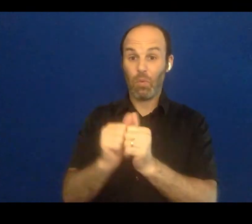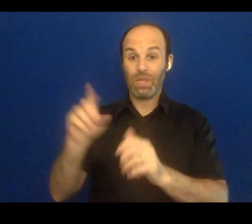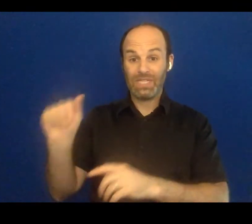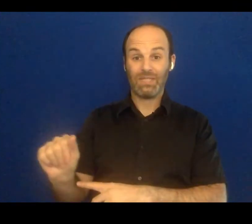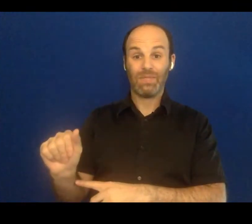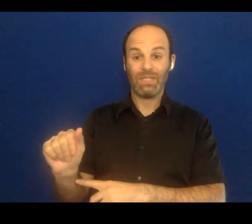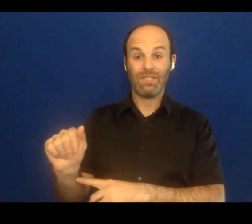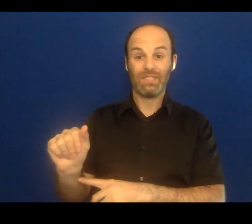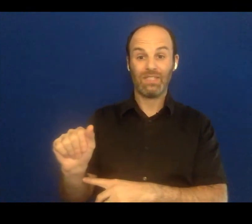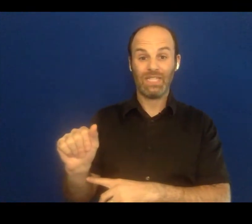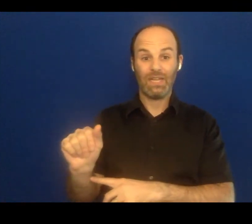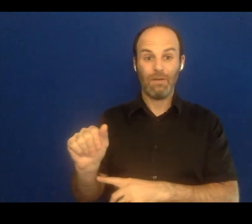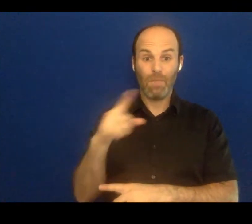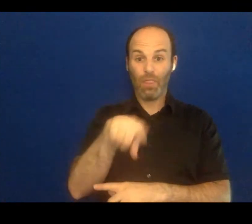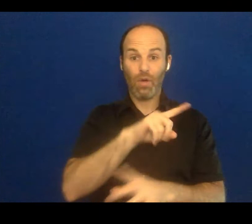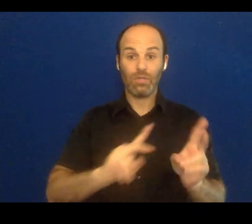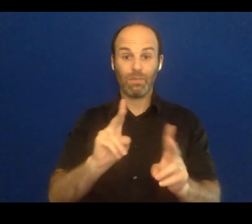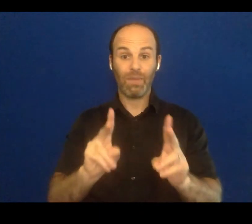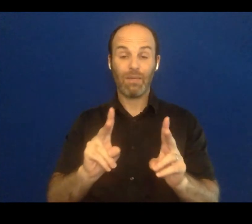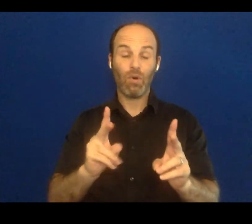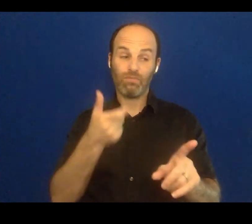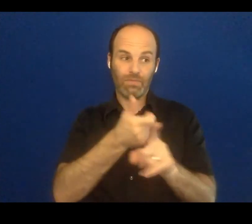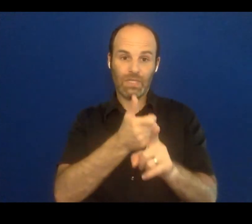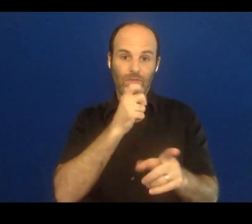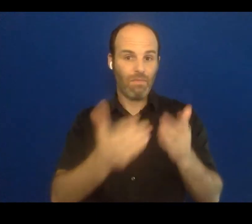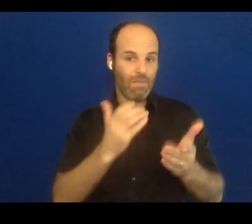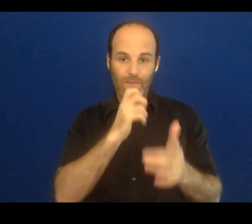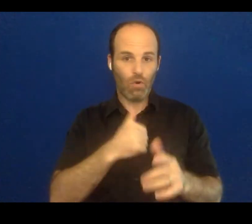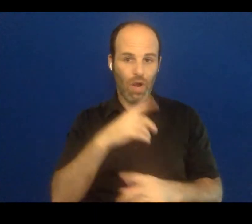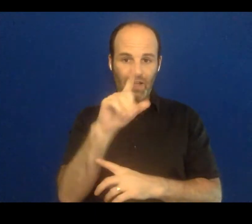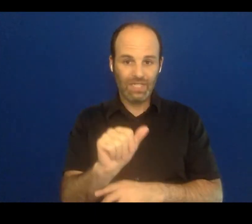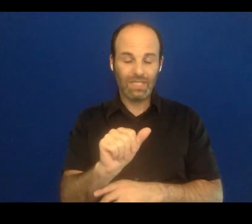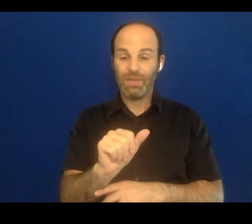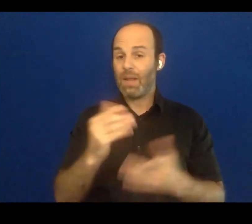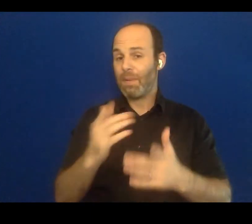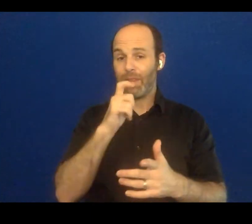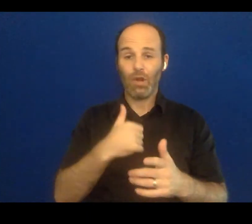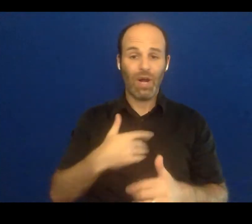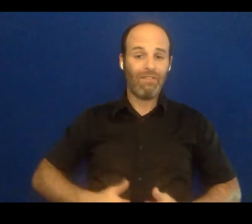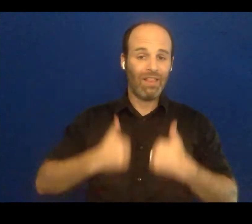MIGHT NOT NECESSARILY BE A PERSON WITH A DISABILITY, MAYBE THEY DON'T HAVE LIFE EXPERIENCE.